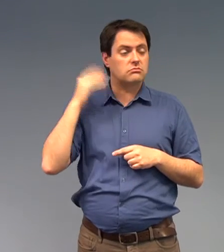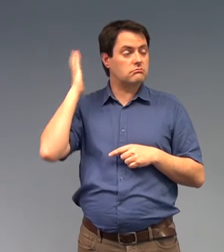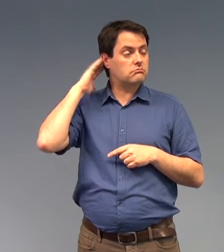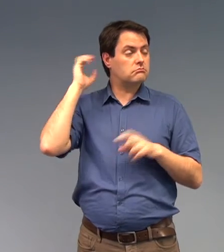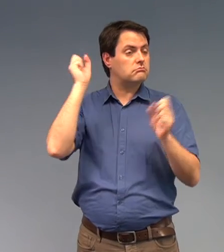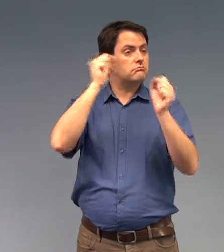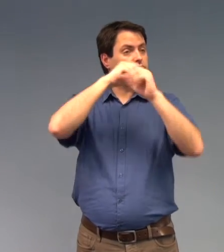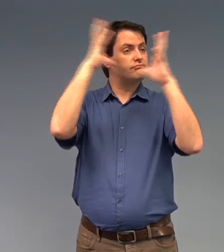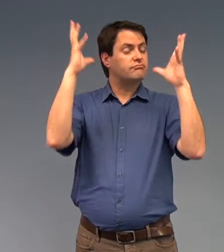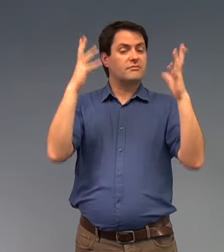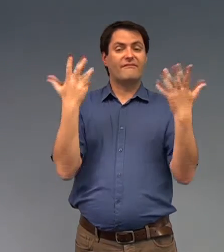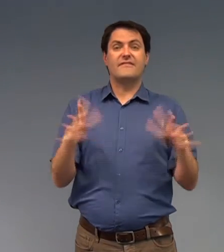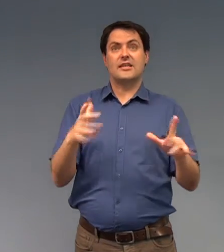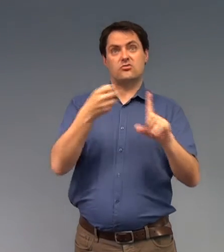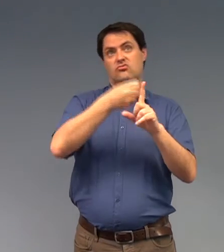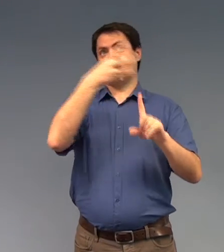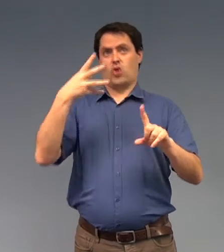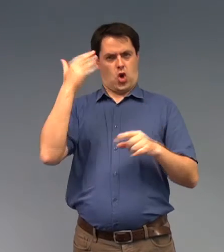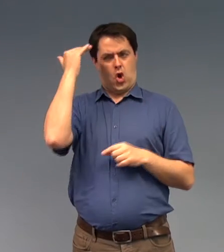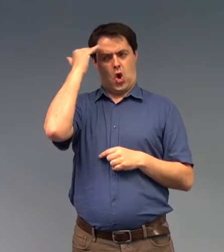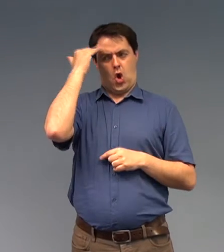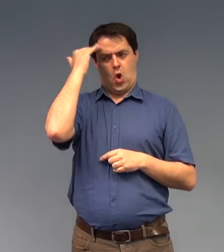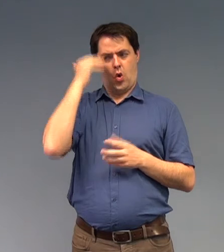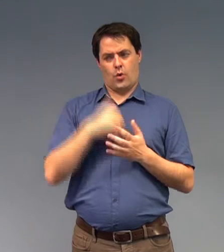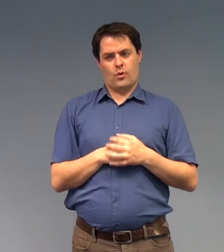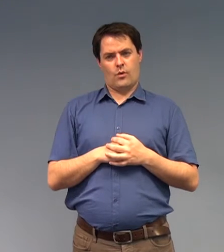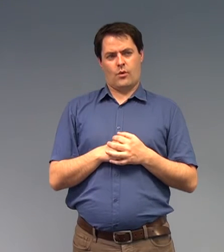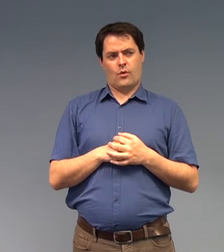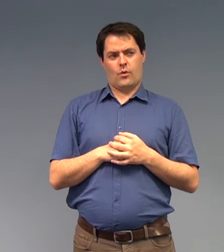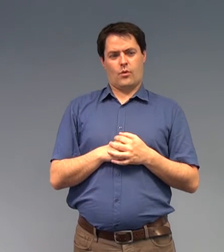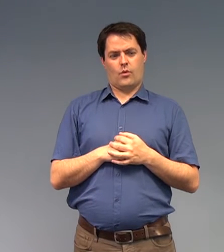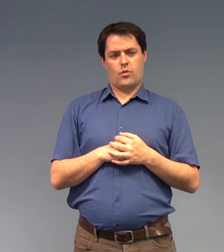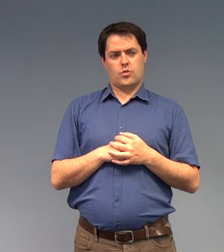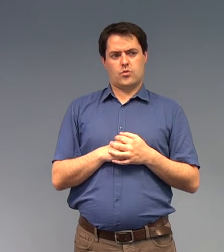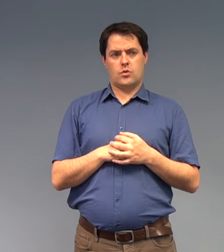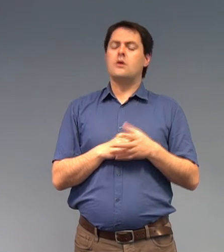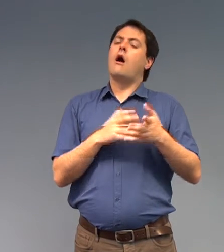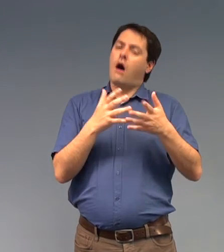Often it's not something we're even conscious of. We automatically enrich what people say and understand what it means.